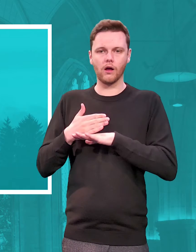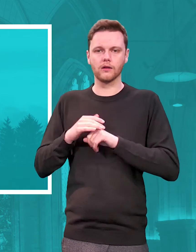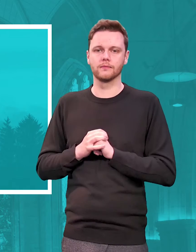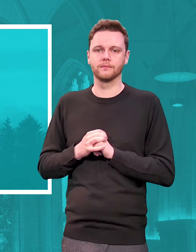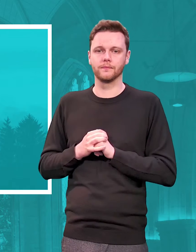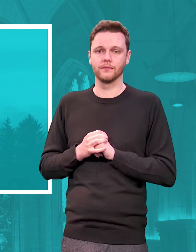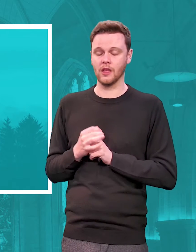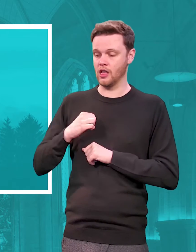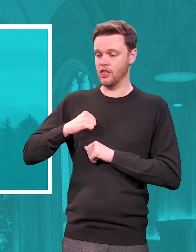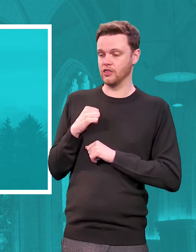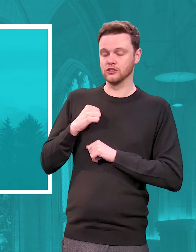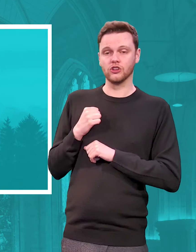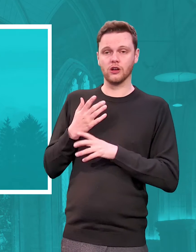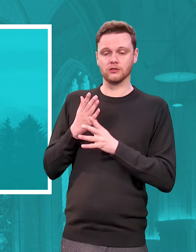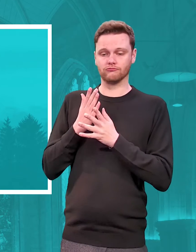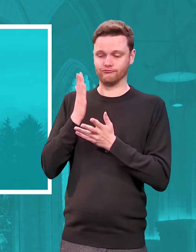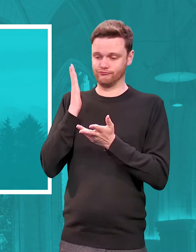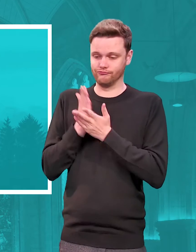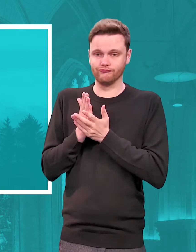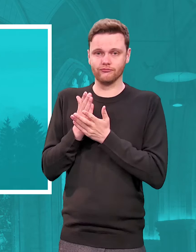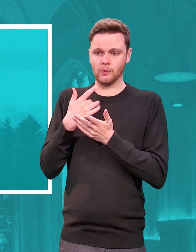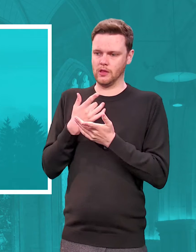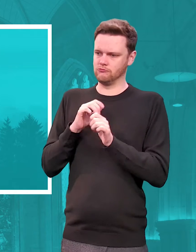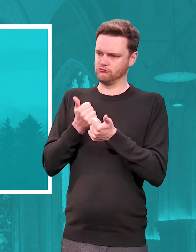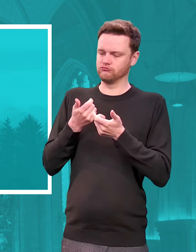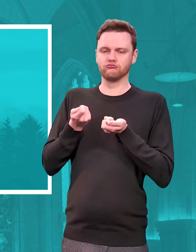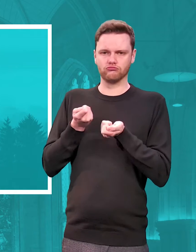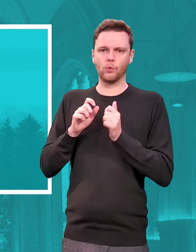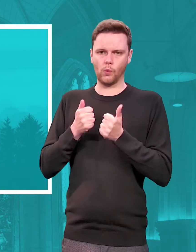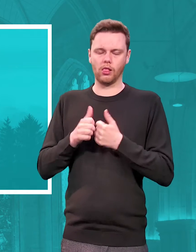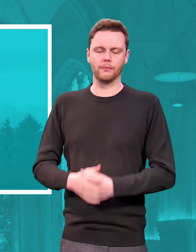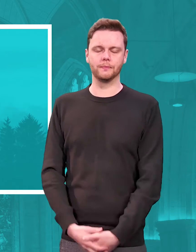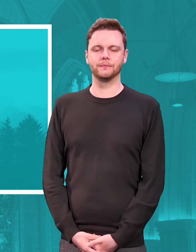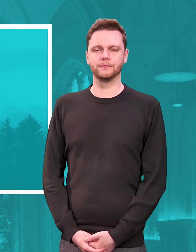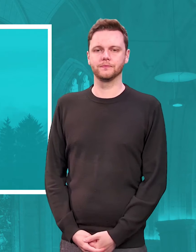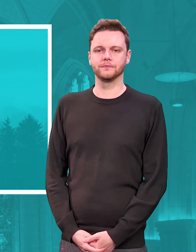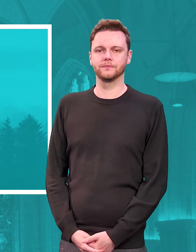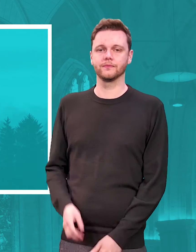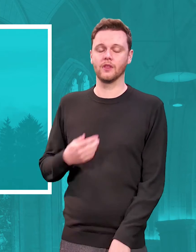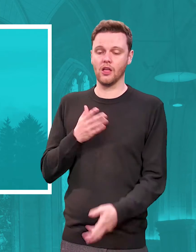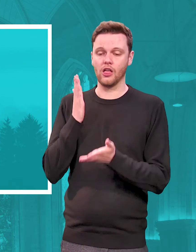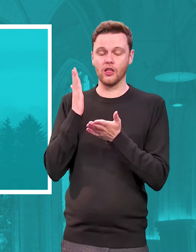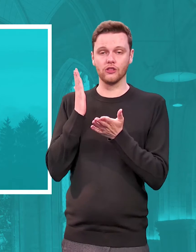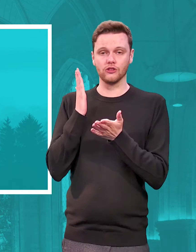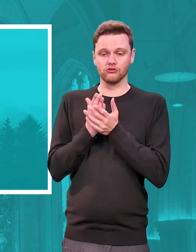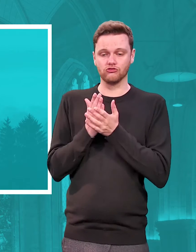would be a very cost efficient and efficient trustee. The Trust's clerk, Madelaine Sproule, would be happy to advise on this.